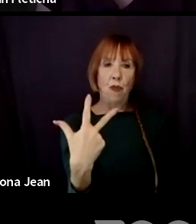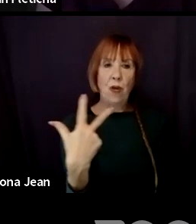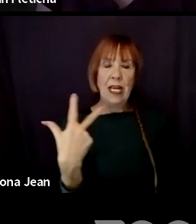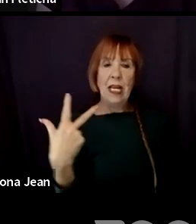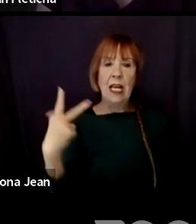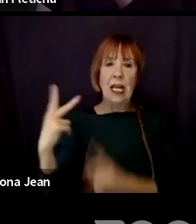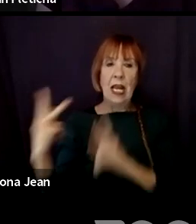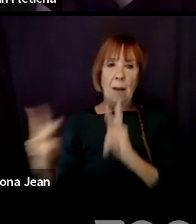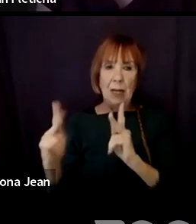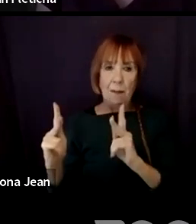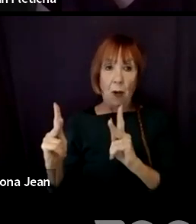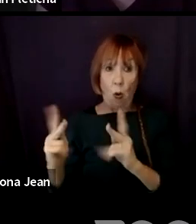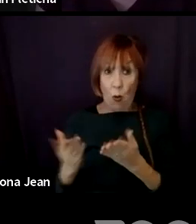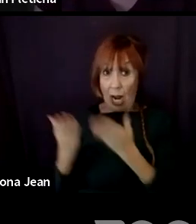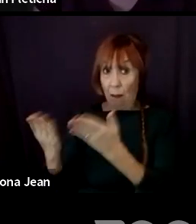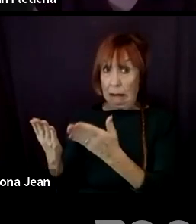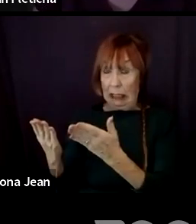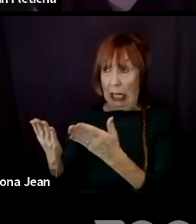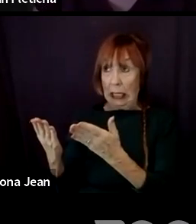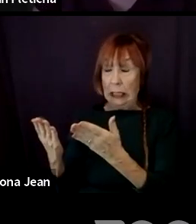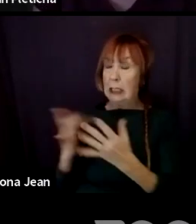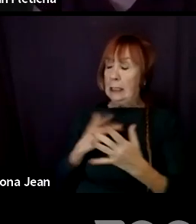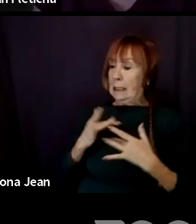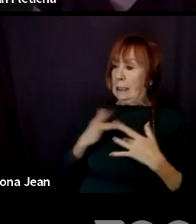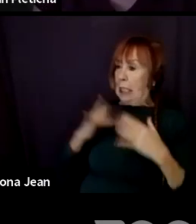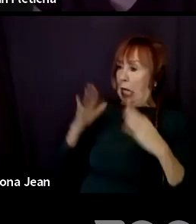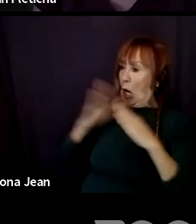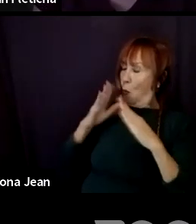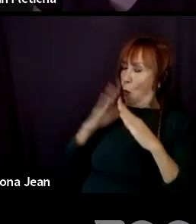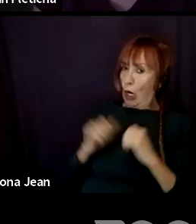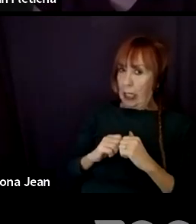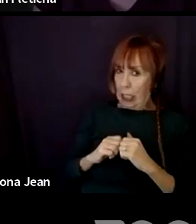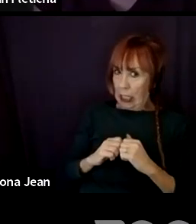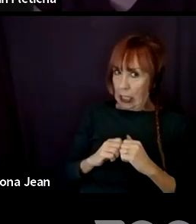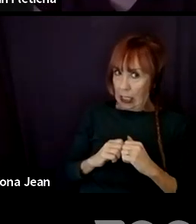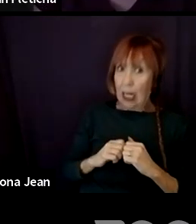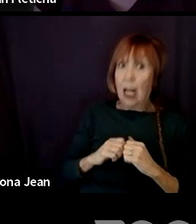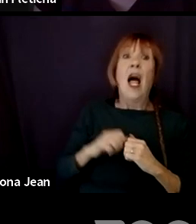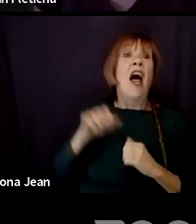when they read it, right? And those are the people you really want to read your scripts,